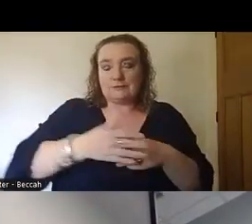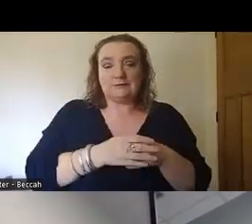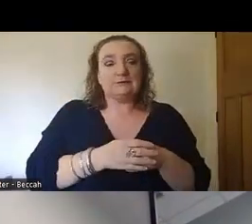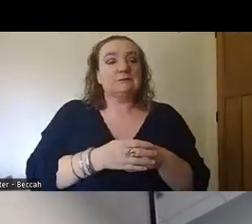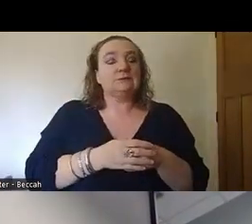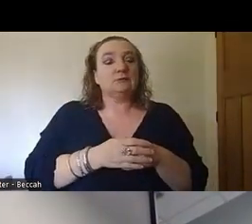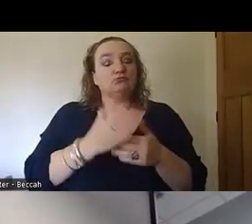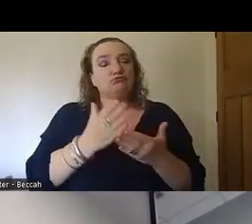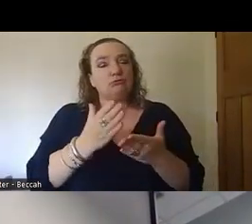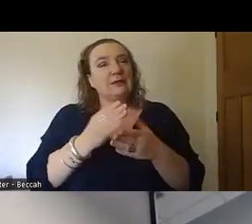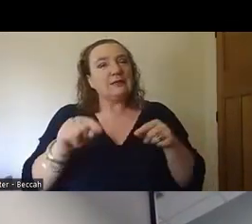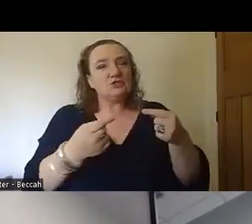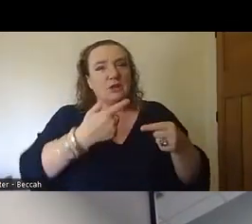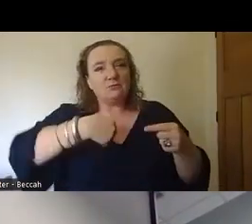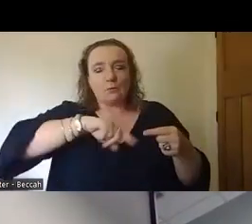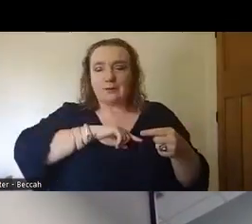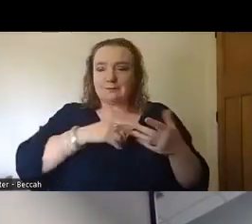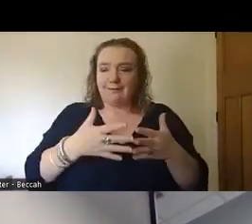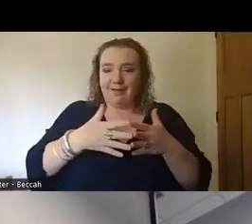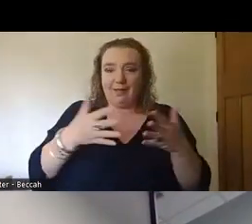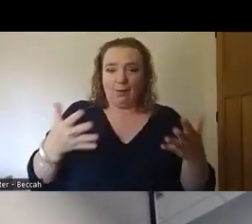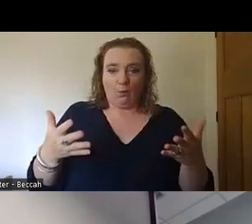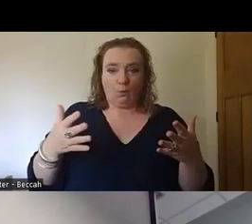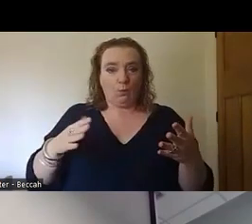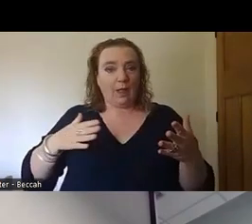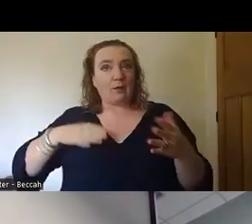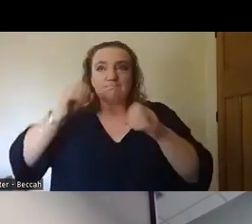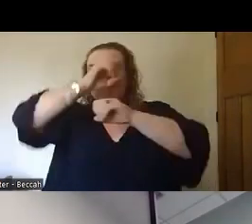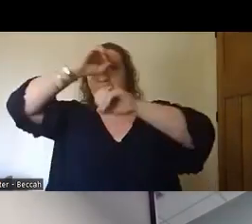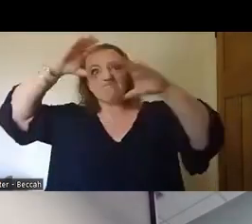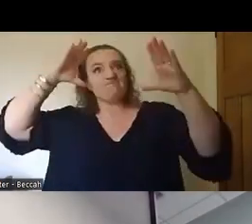is how do we take the aspirations that have been laid out